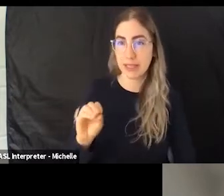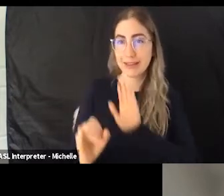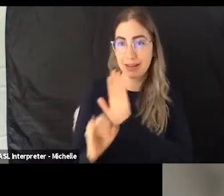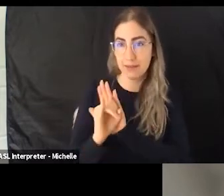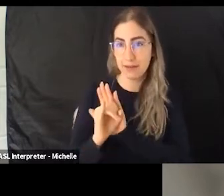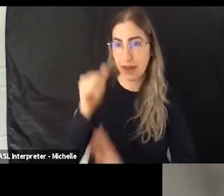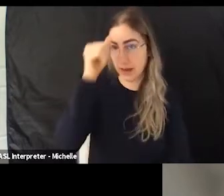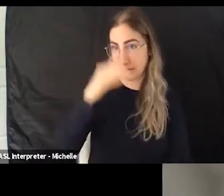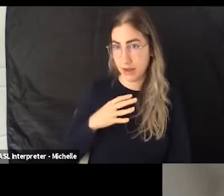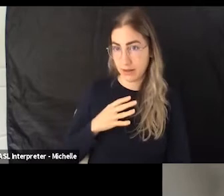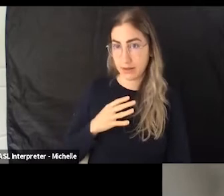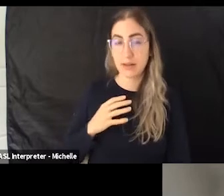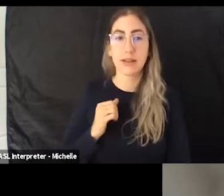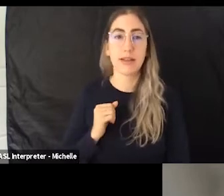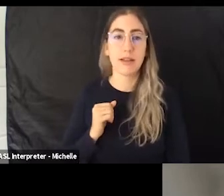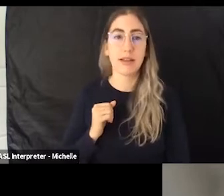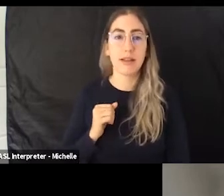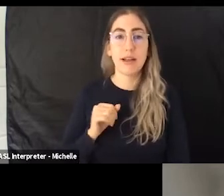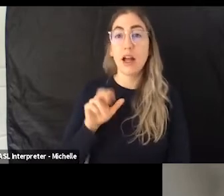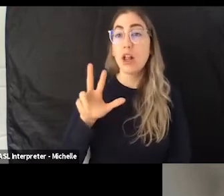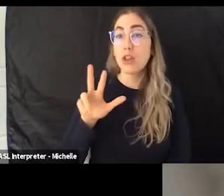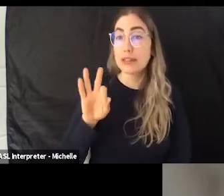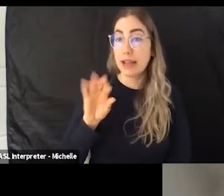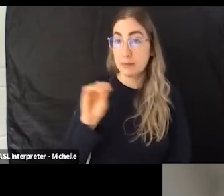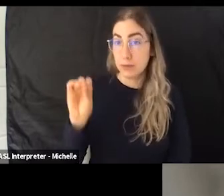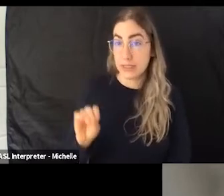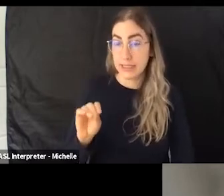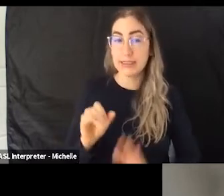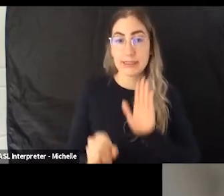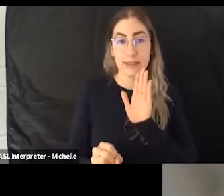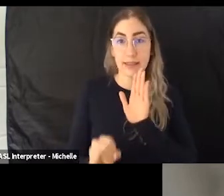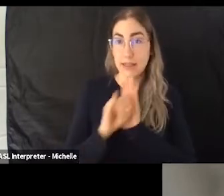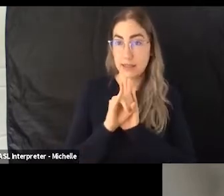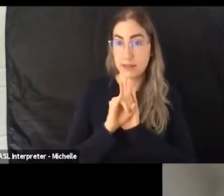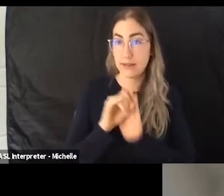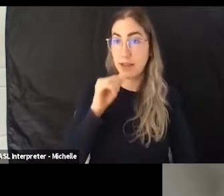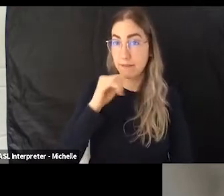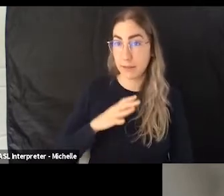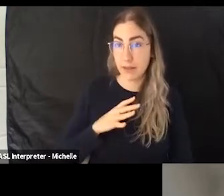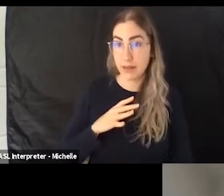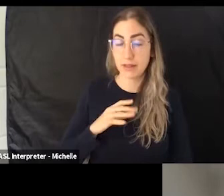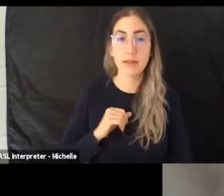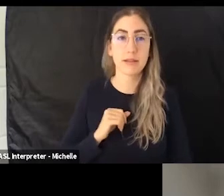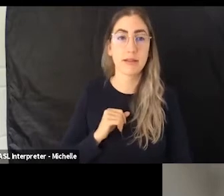IDENTIFIED AS MALE, 39% IDENTIFIED AS FEMALE, AND IDENTIFIED AS MALE, 39% IDENTIFIED AS FEMALE, AND 1% IDENTIFIED AS OTHER.